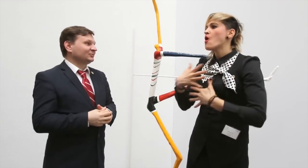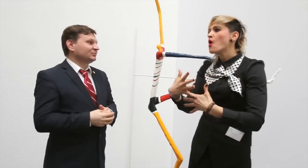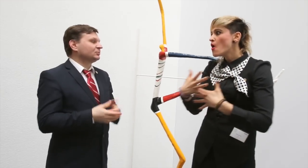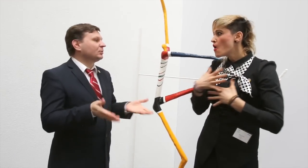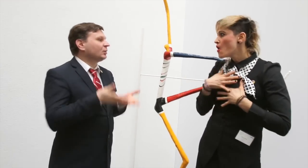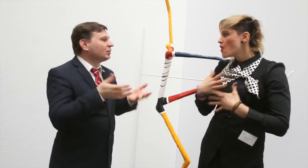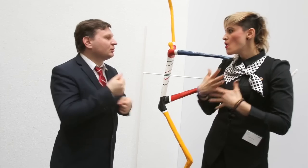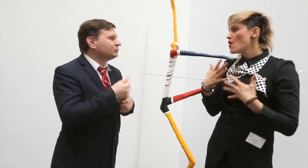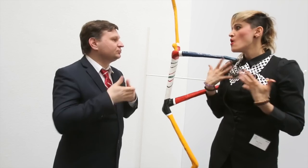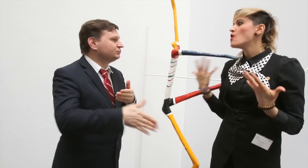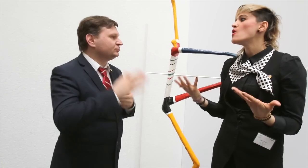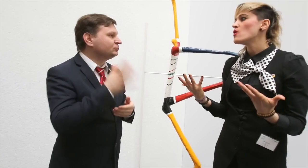easier now!